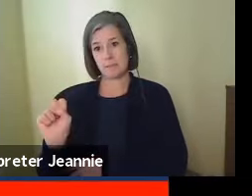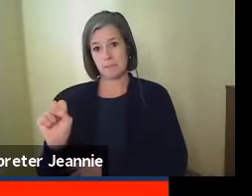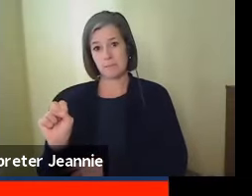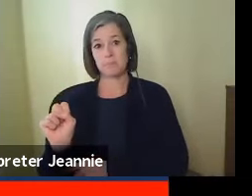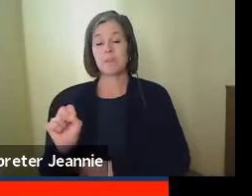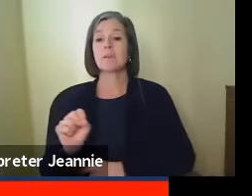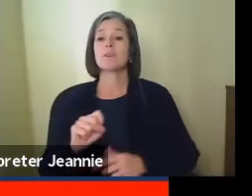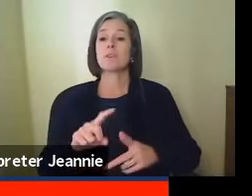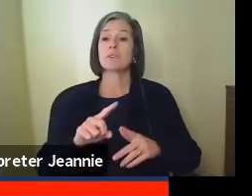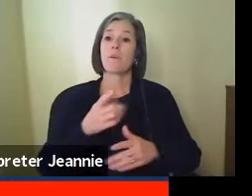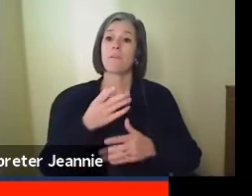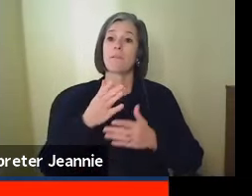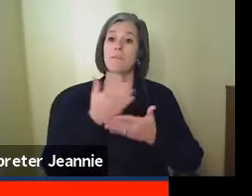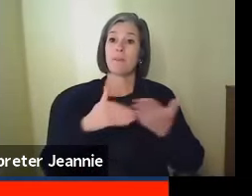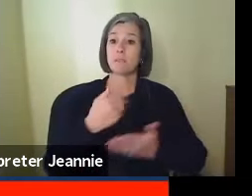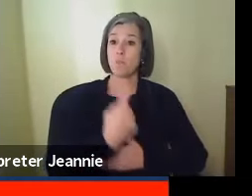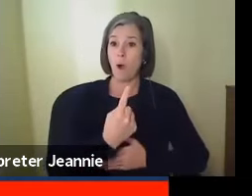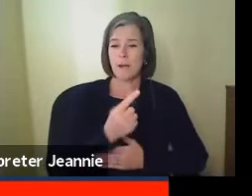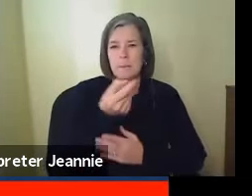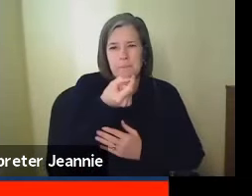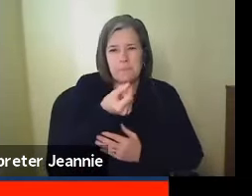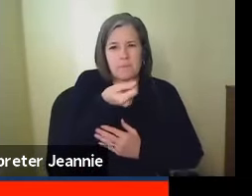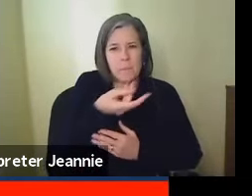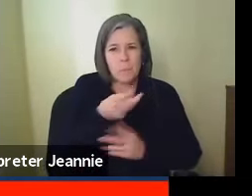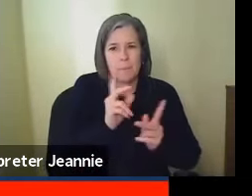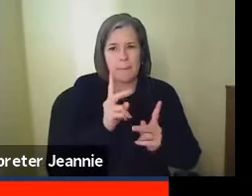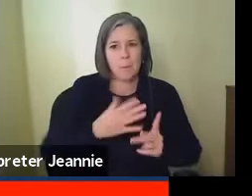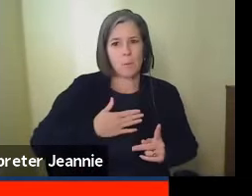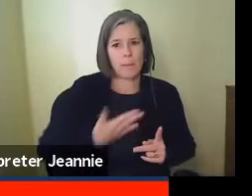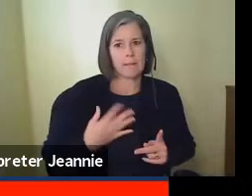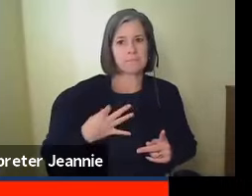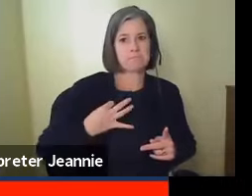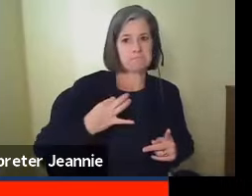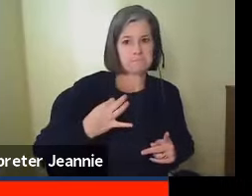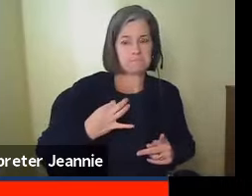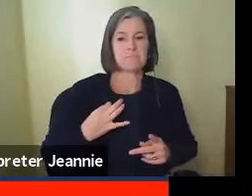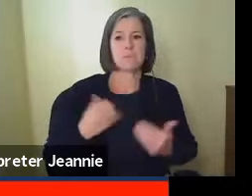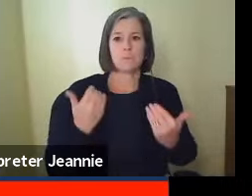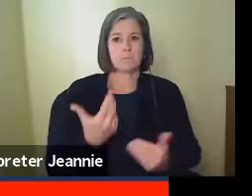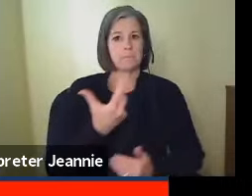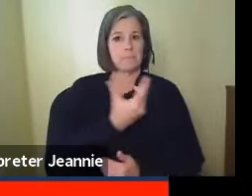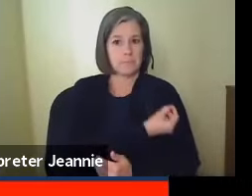trials where we have a small number of volunteers who are willing to be given an vaccine to look at